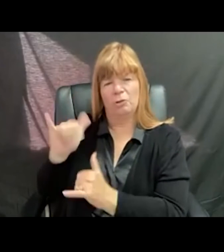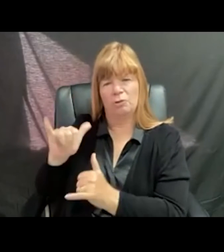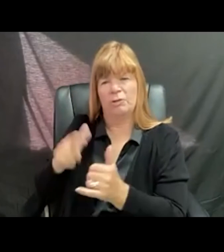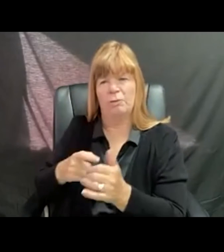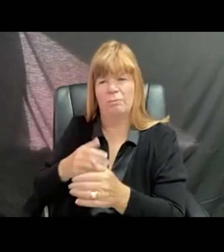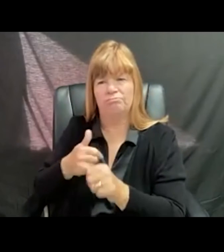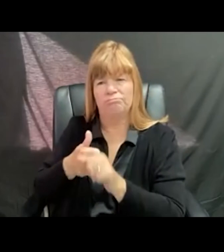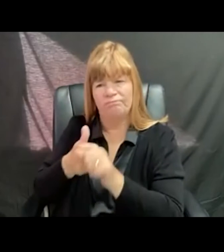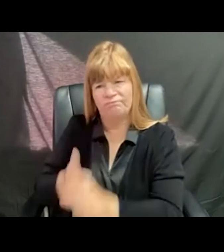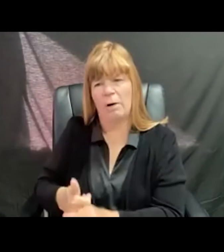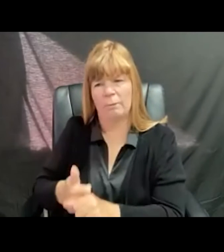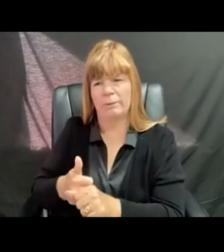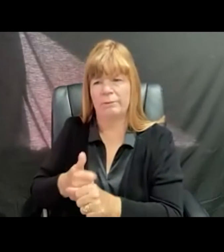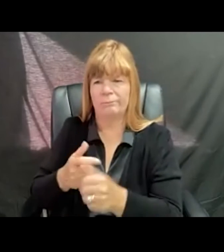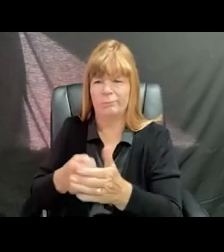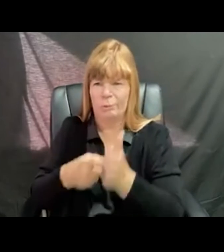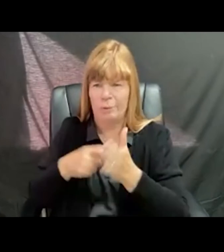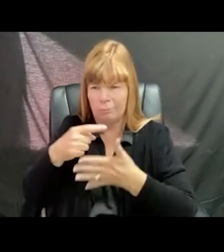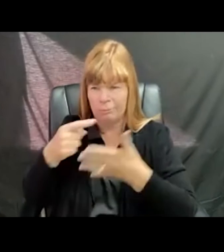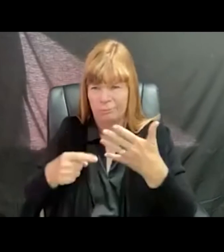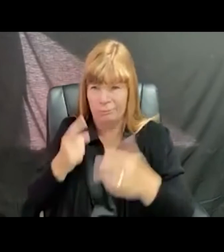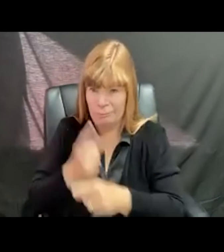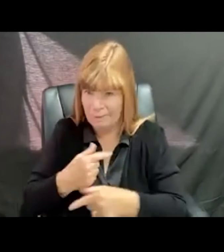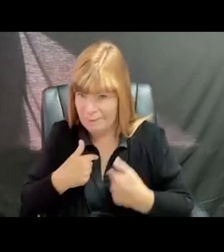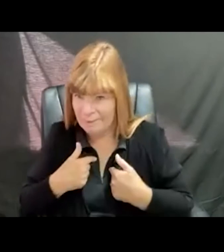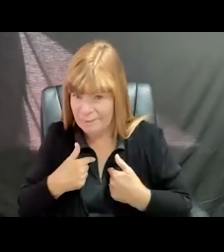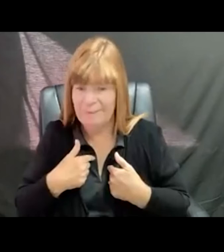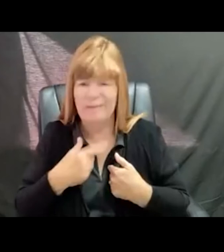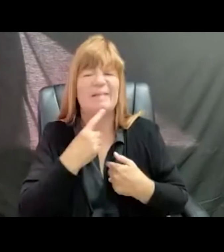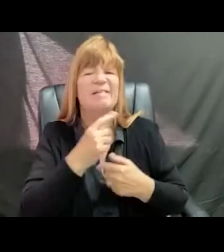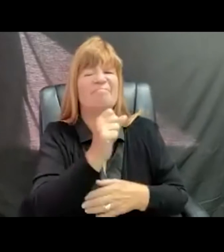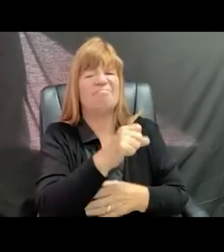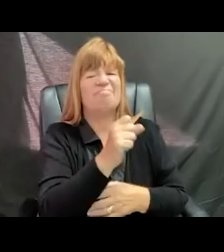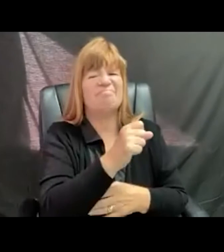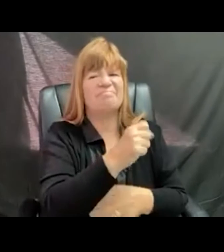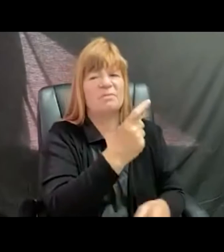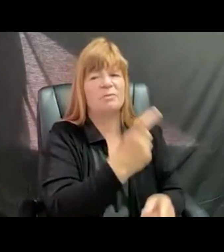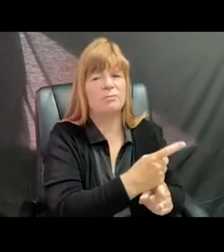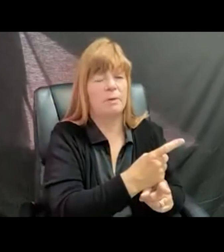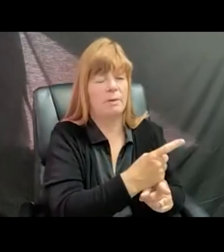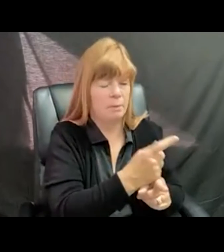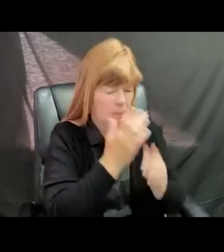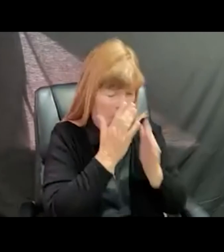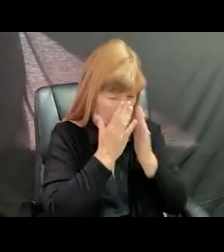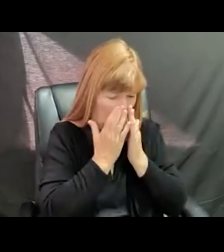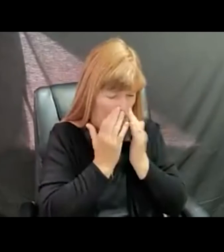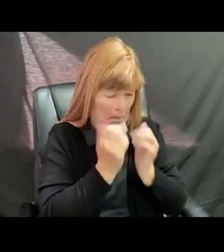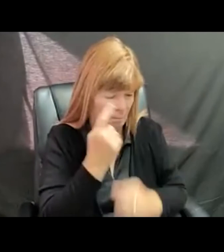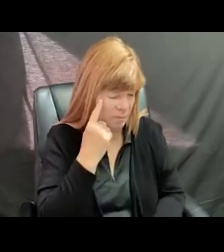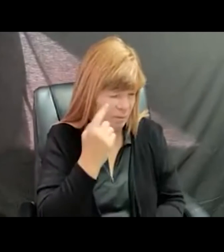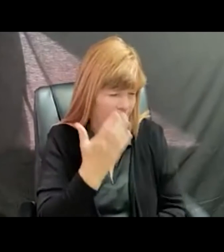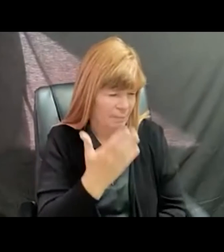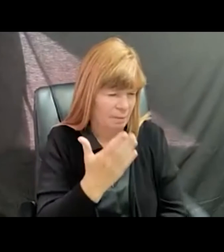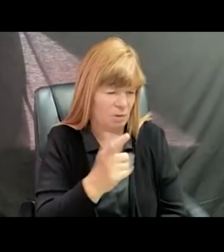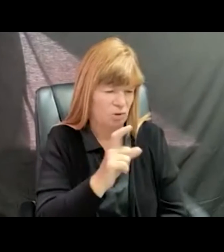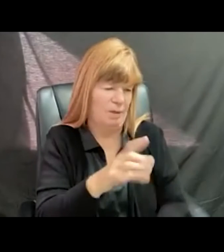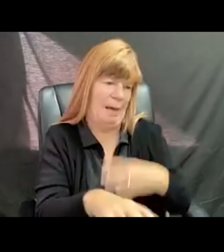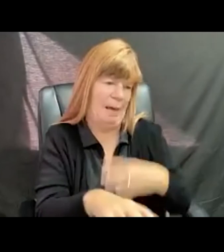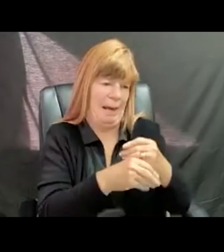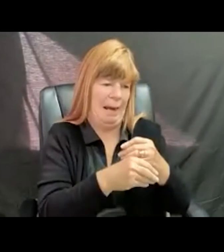I'm assuming is that correct yeah I'm thinking maybe I should add to that they would be